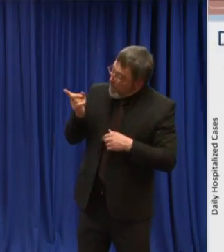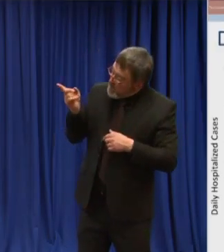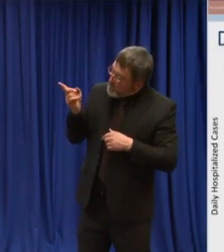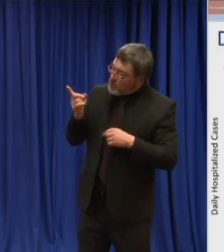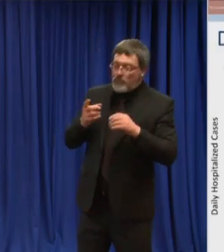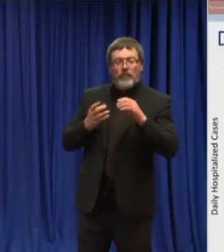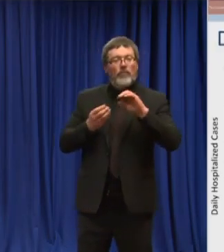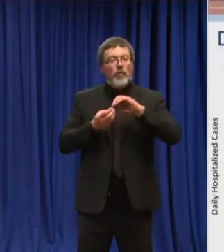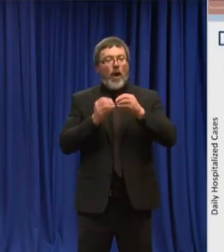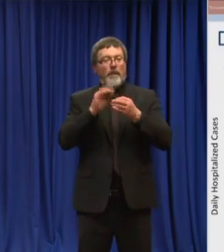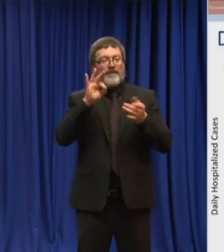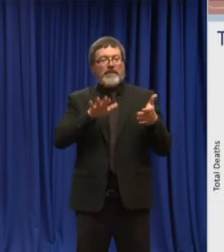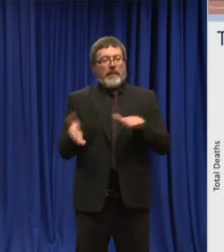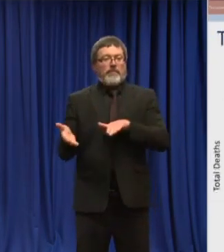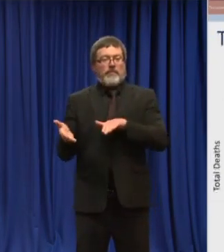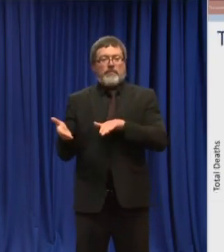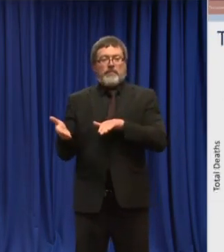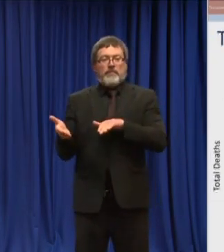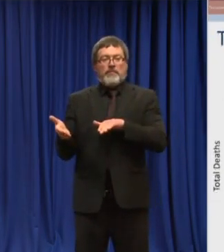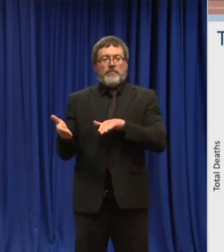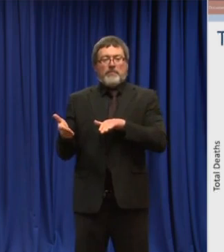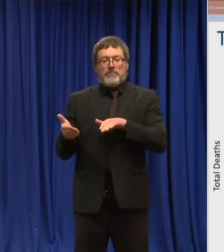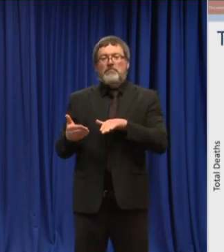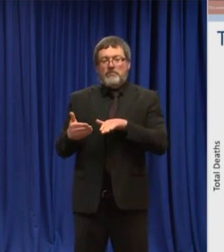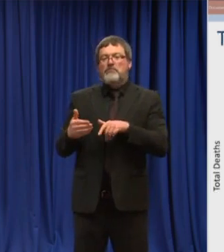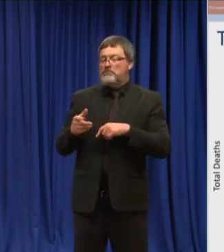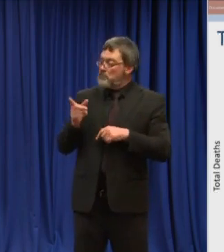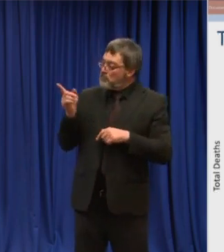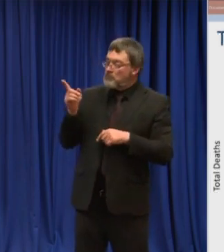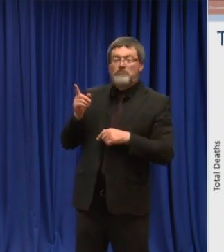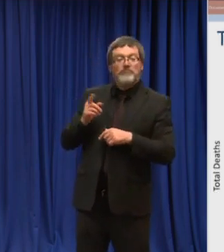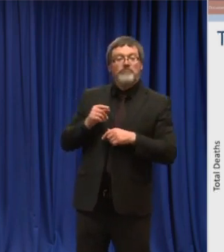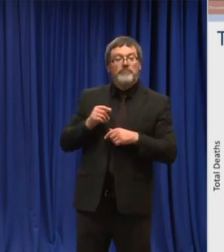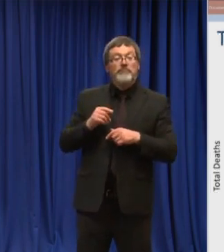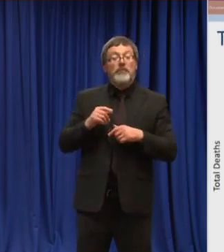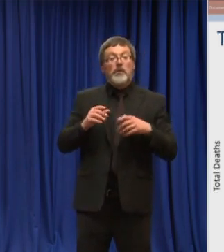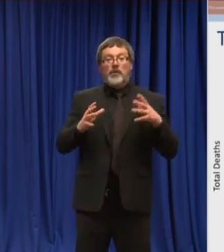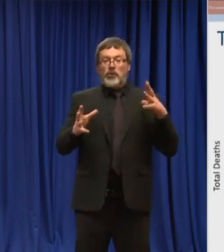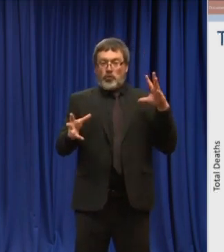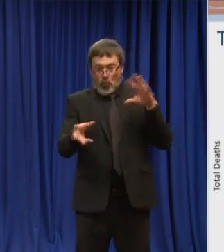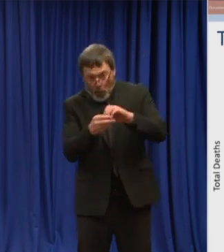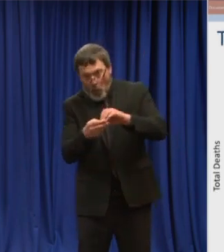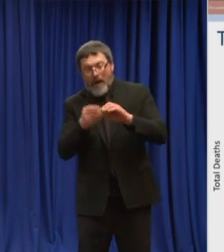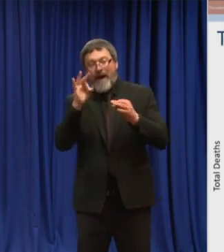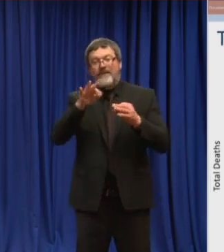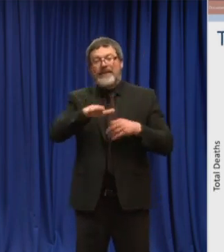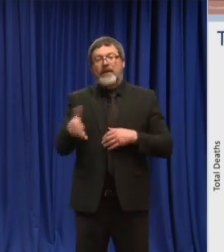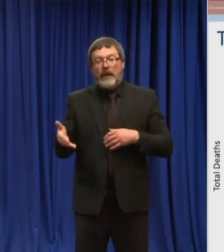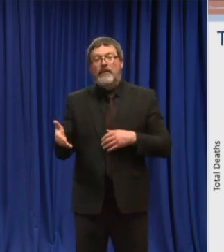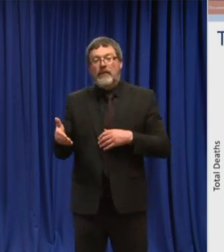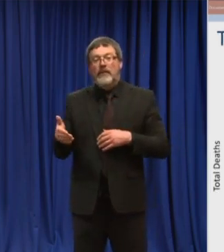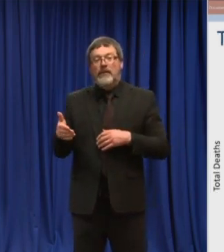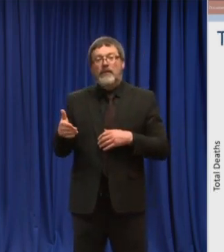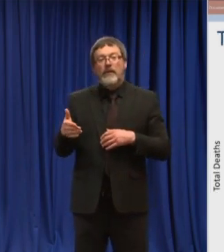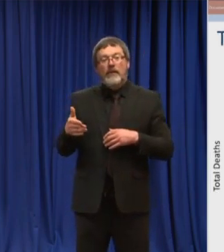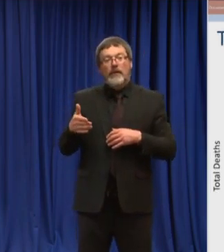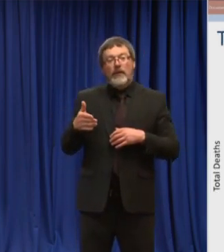A GRAPH LOOKING AT THE TOTAL NUMBER OF COVID-19 PATIENTS WHO IN NEW HAMPSHIRE WHO HAVE DIED. THIS IS LOOKING AT CUMULATIVE NUMBERS.